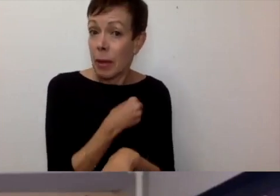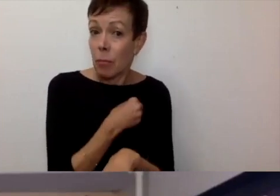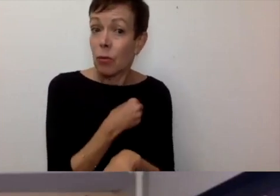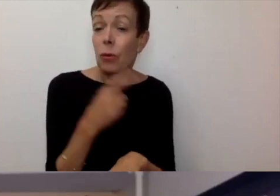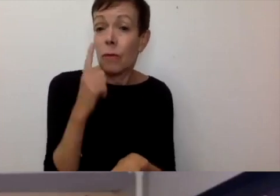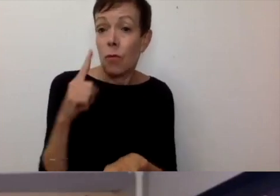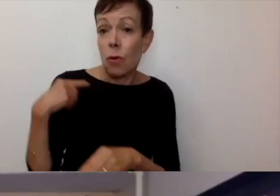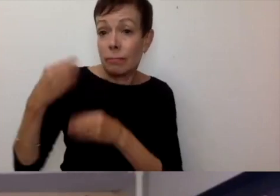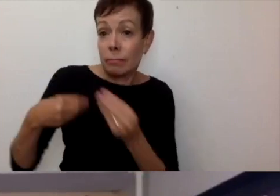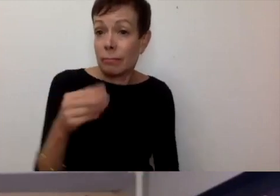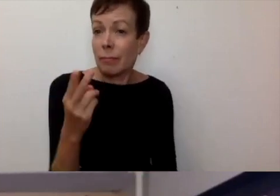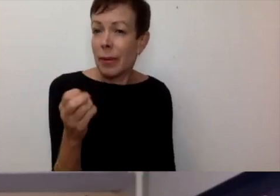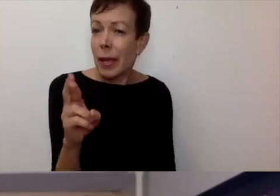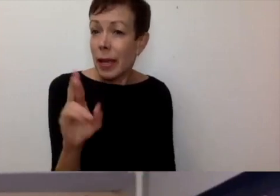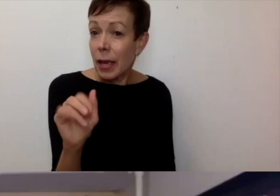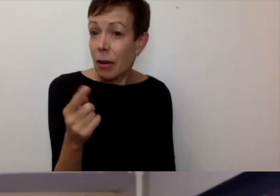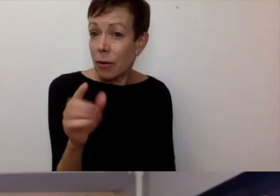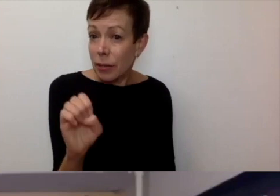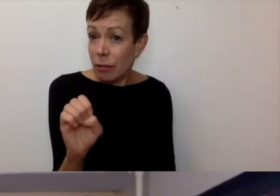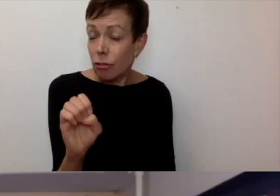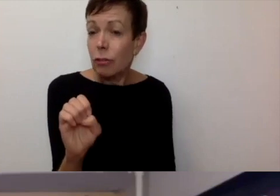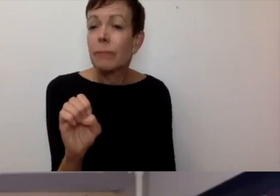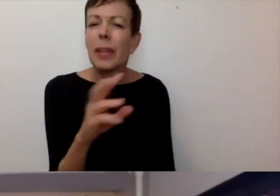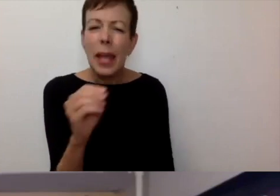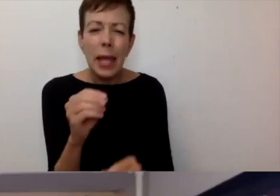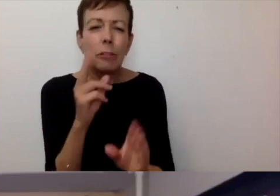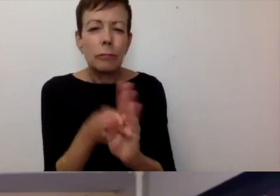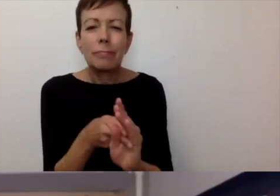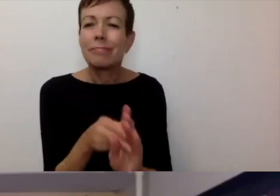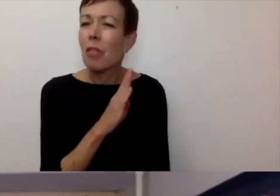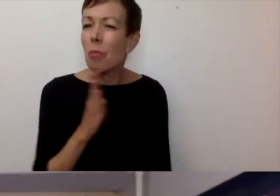imagine calgary as well as on the board for ckua radio network